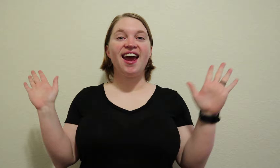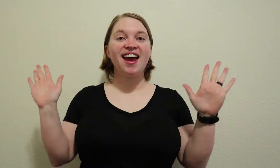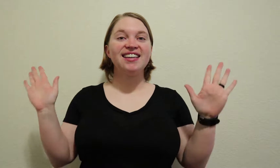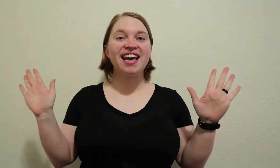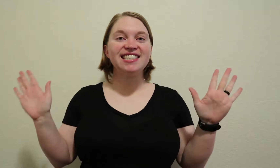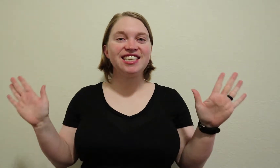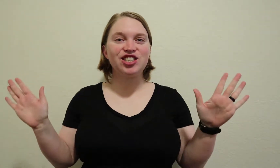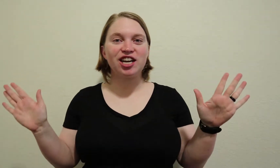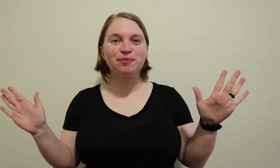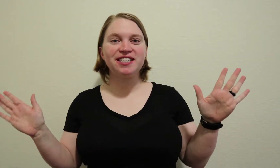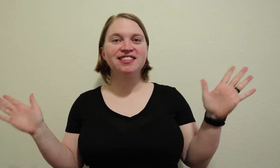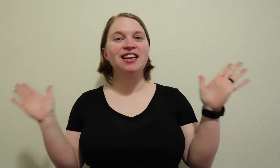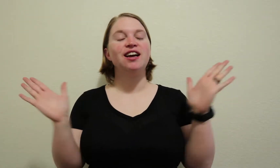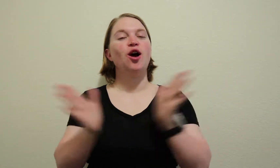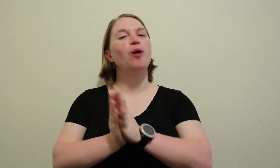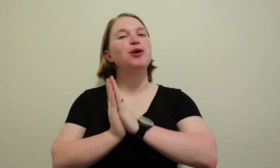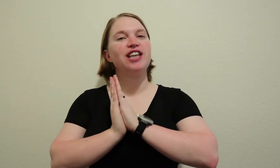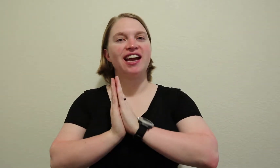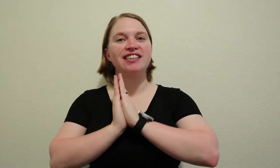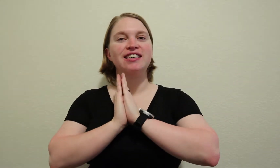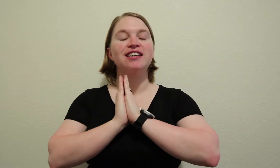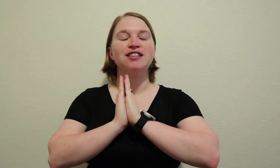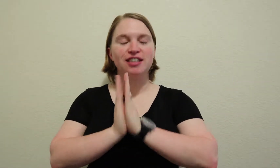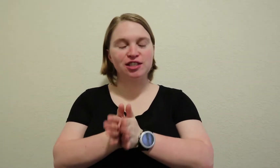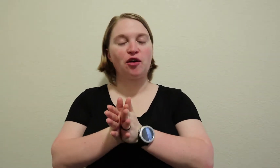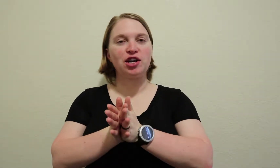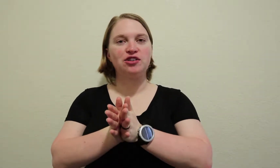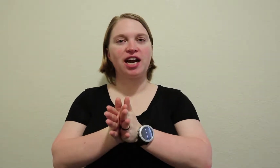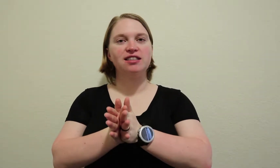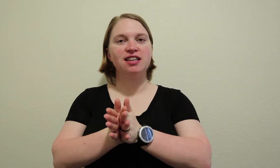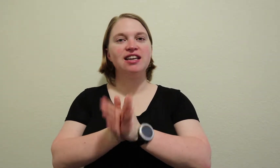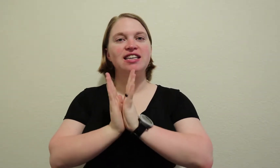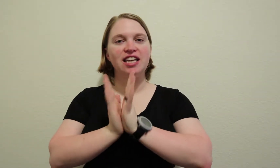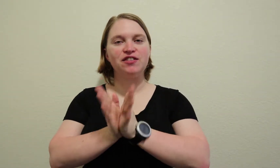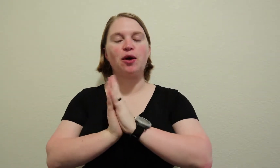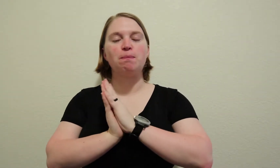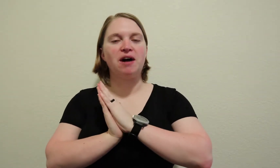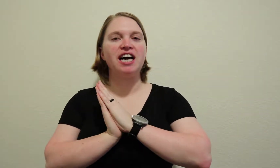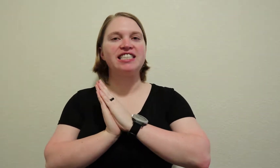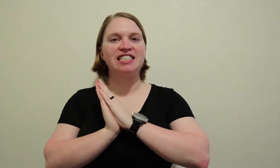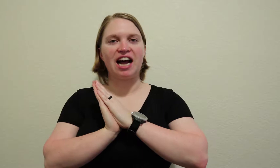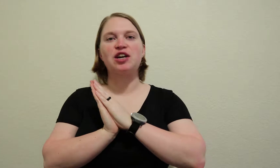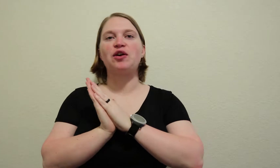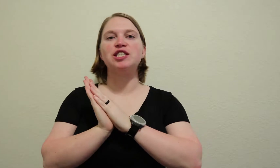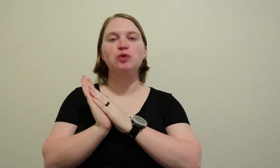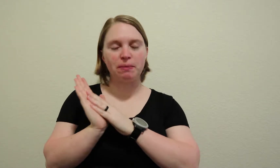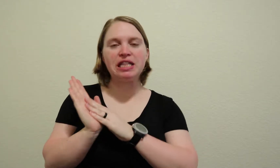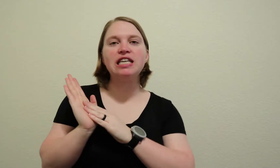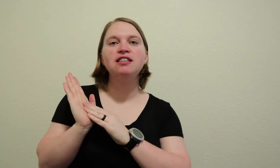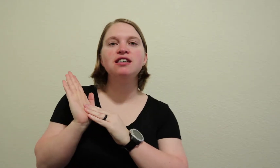Hey ladies and gentlemen, hope your day is going great even though mine is not going swimmingly